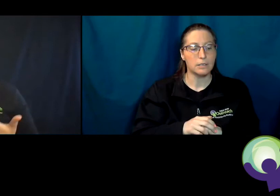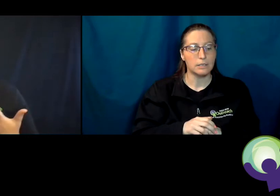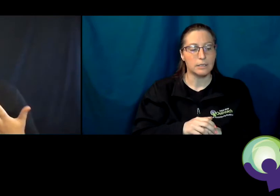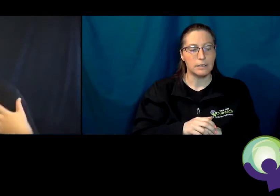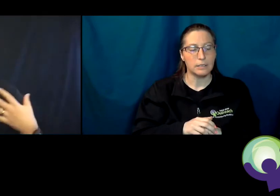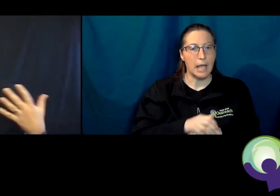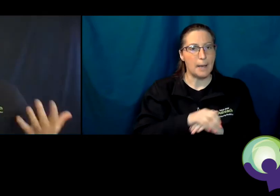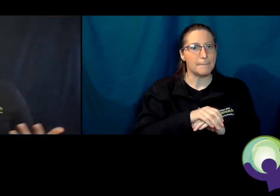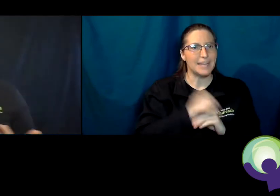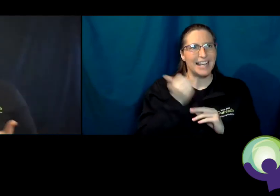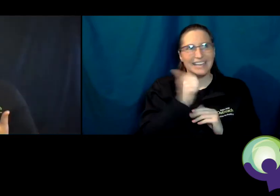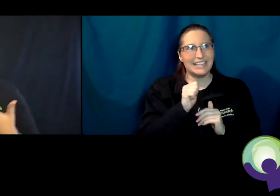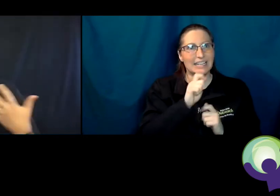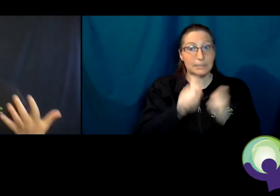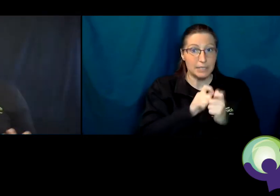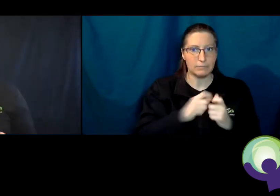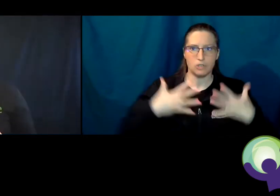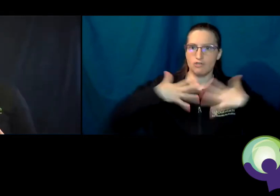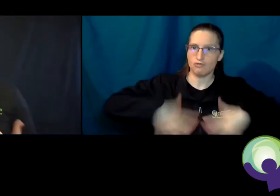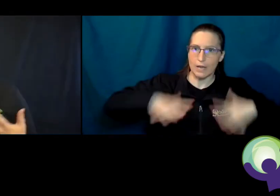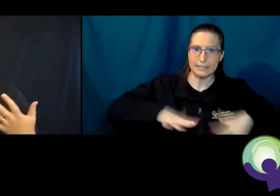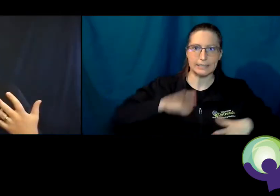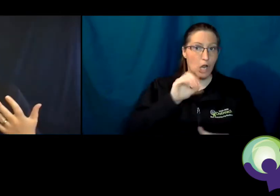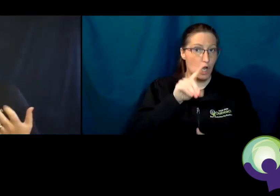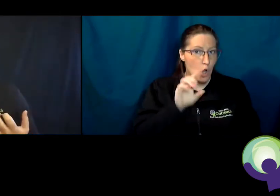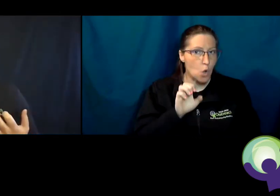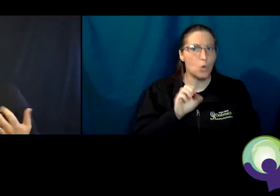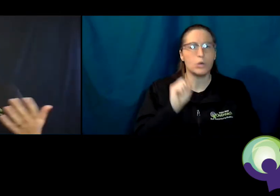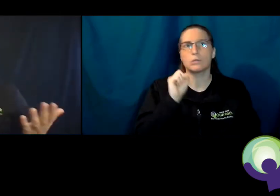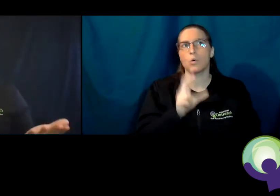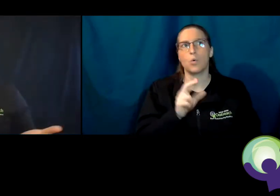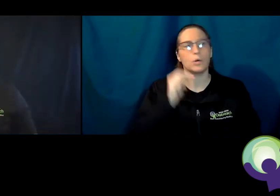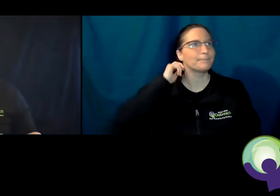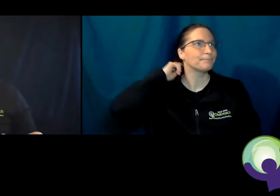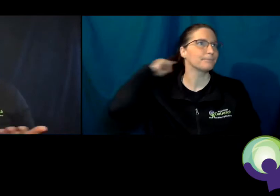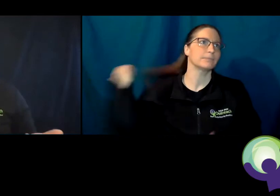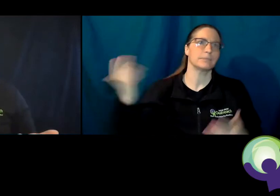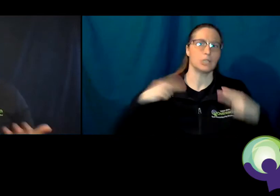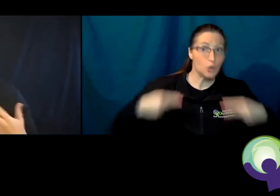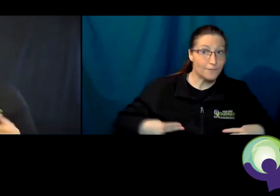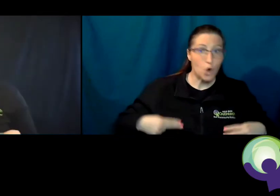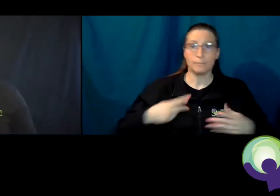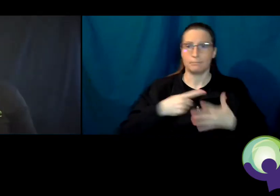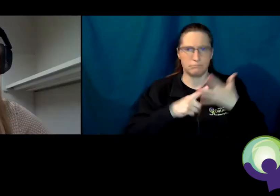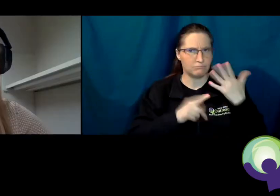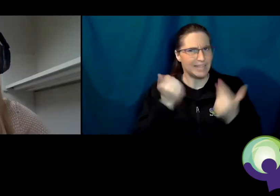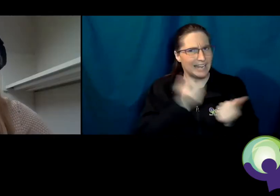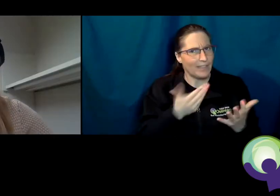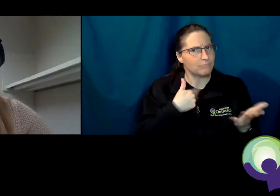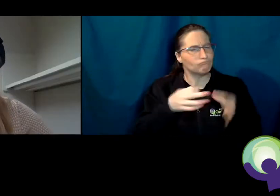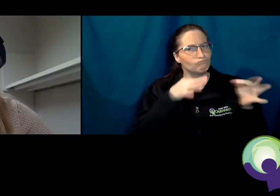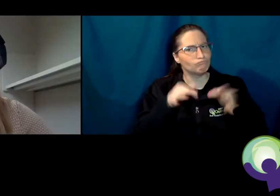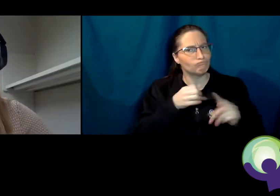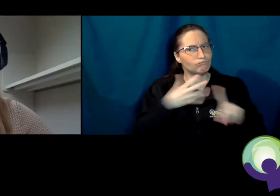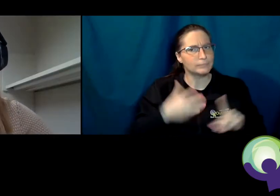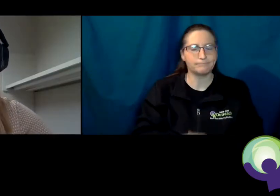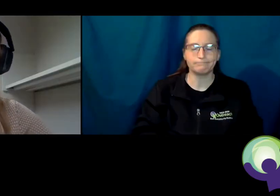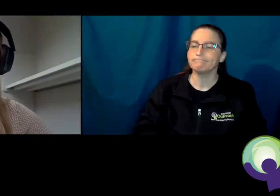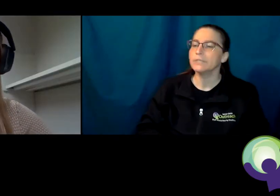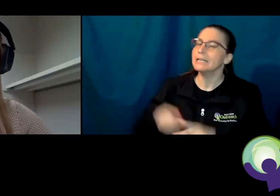code, uniform perhaps? >>Jordenne: It really depends on the department.